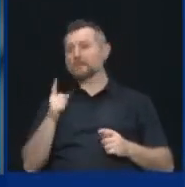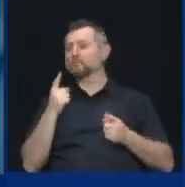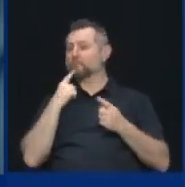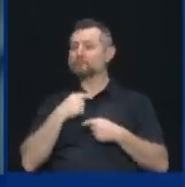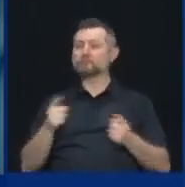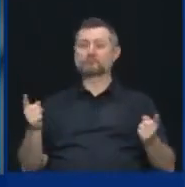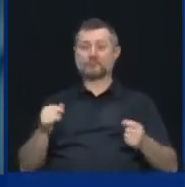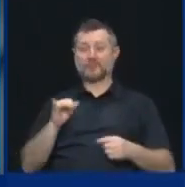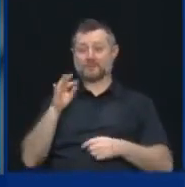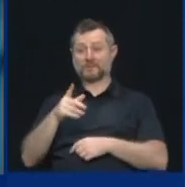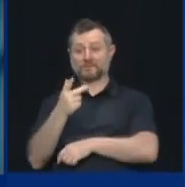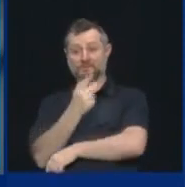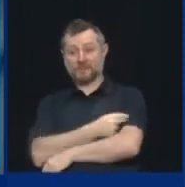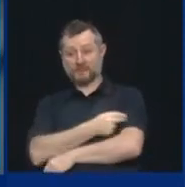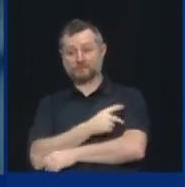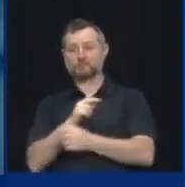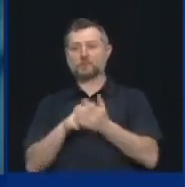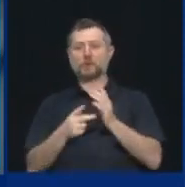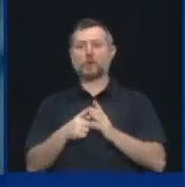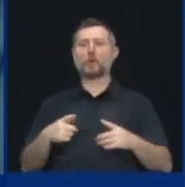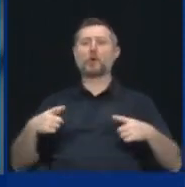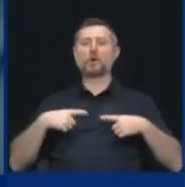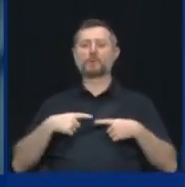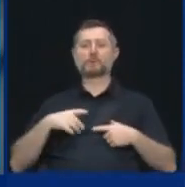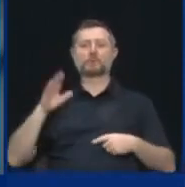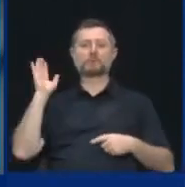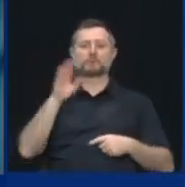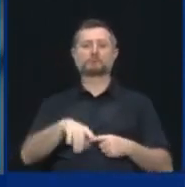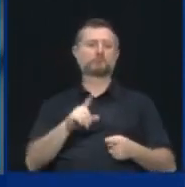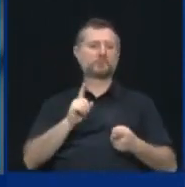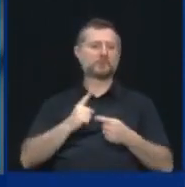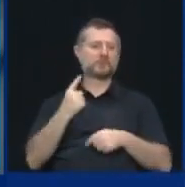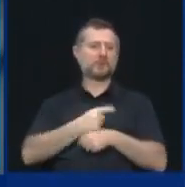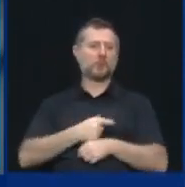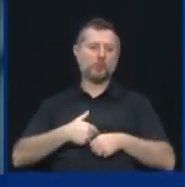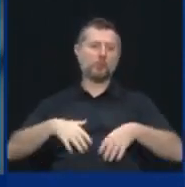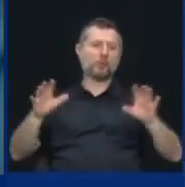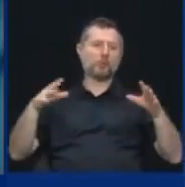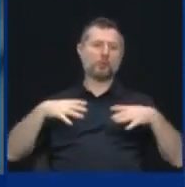CONNECTICUT DID A FERRIS BUEHLER DAY OFF, IF YOU GET VACCINATED,